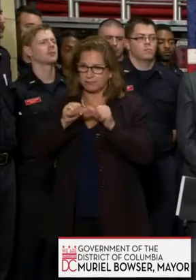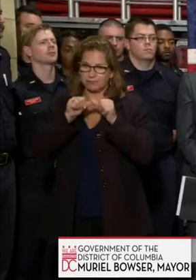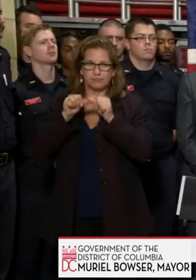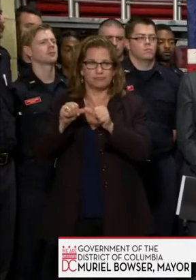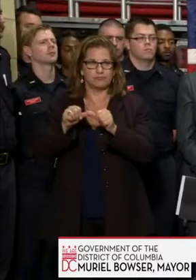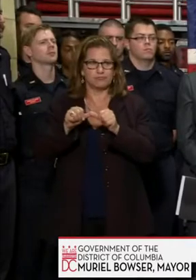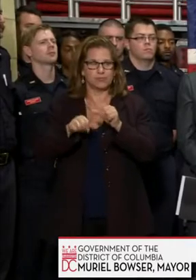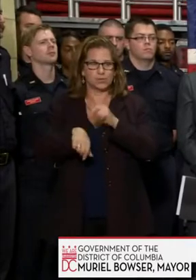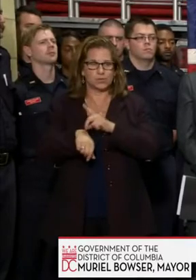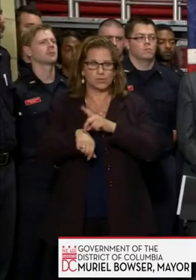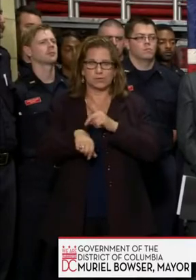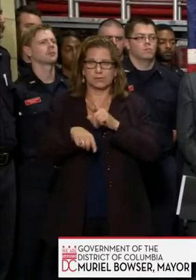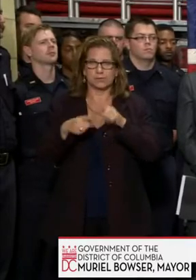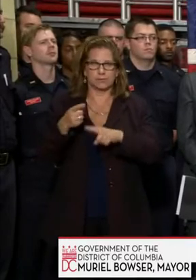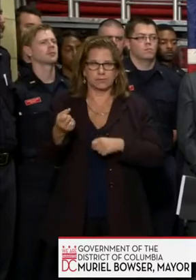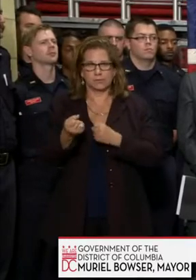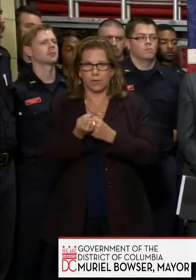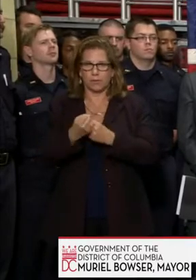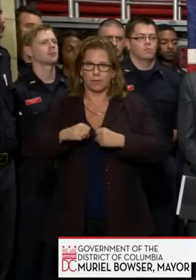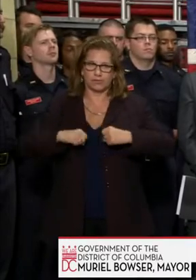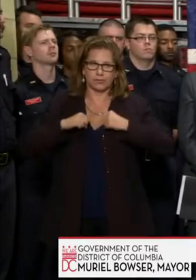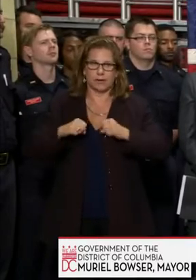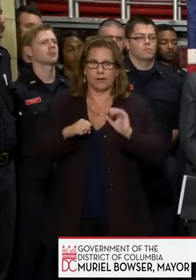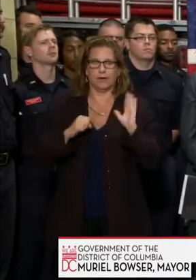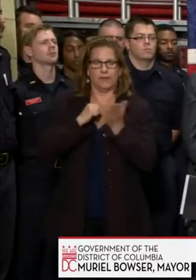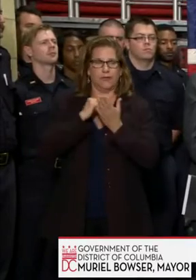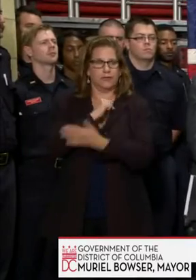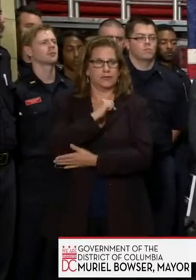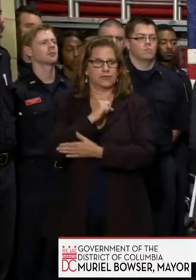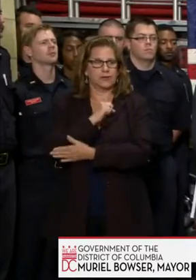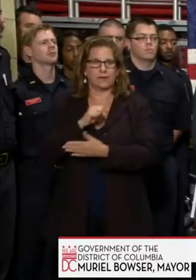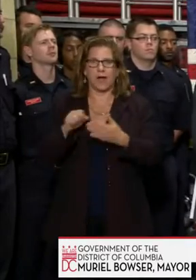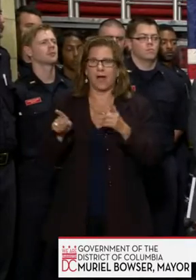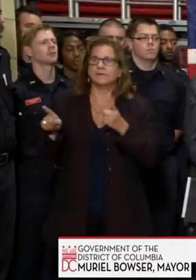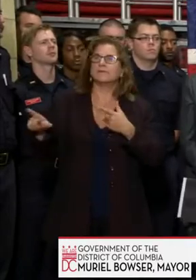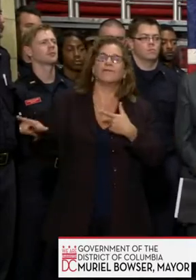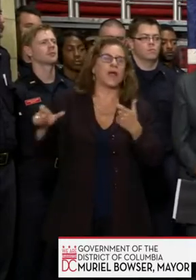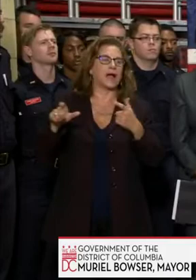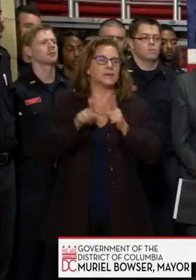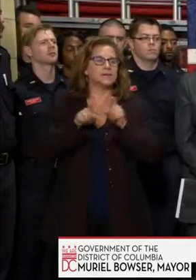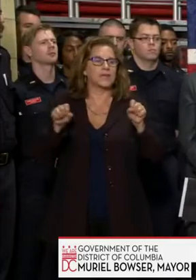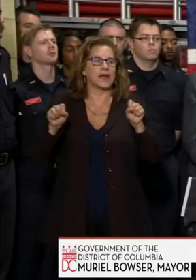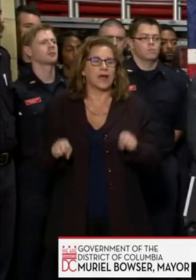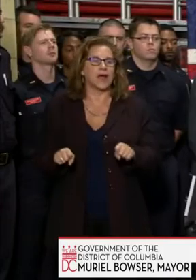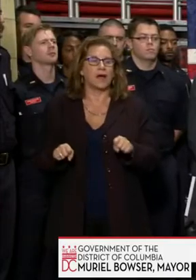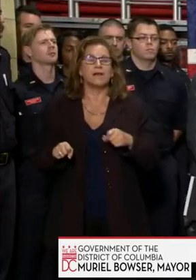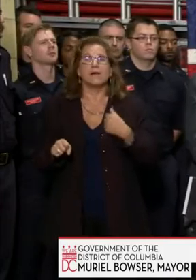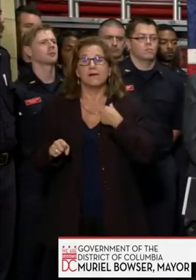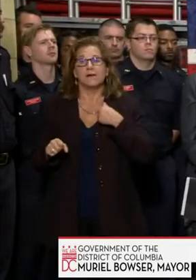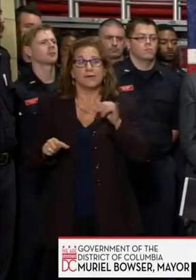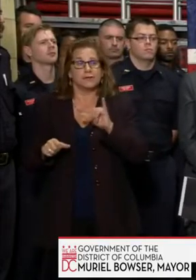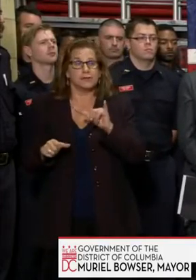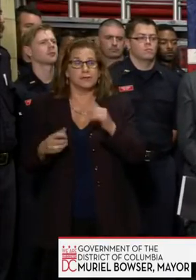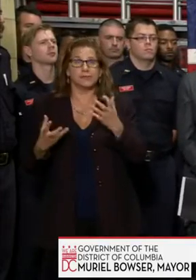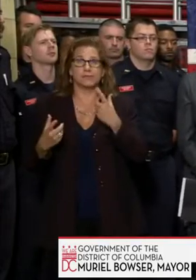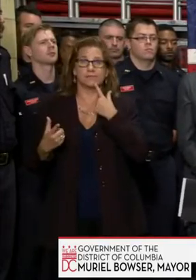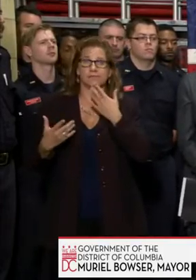FASHION AND THEY HAVE DEMONSTRATED IMMENSE COMPASSION FOR THOSE WHO HAVE SUFFERED UNFORESEEABLE TRAGEDIES WHILE